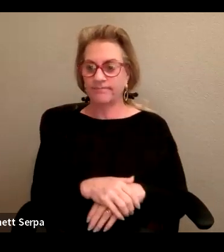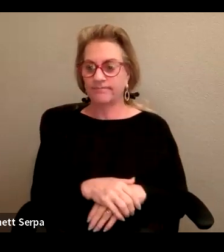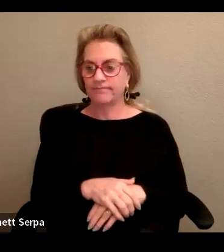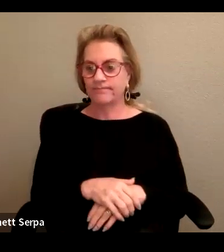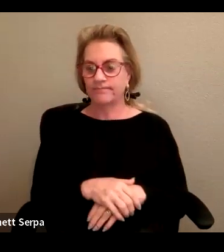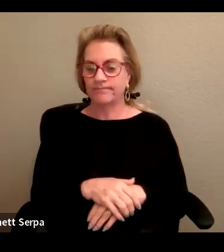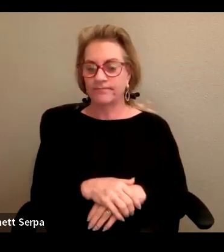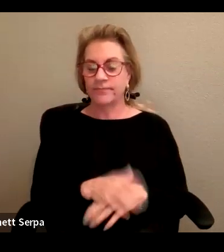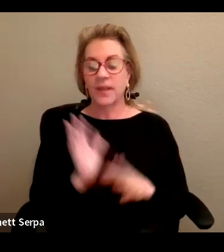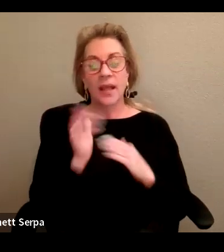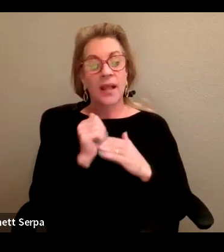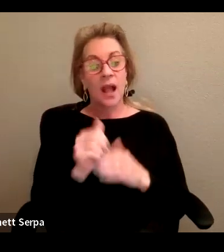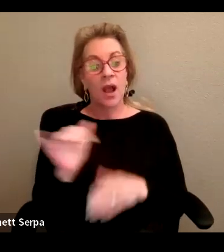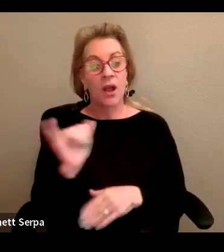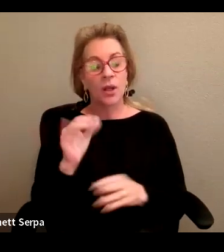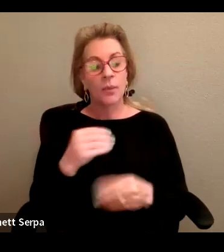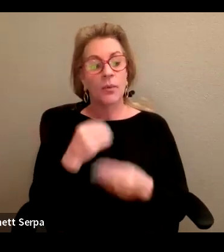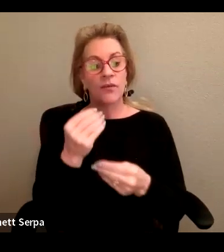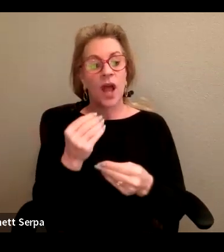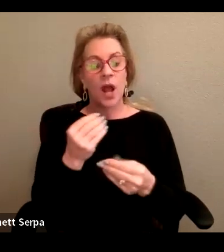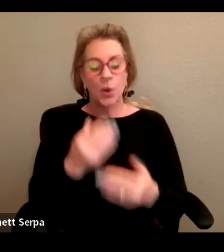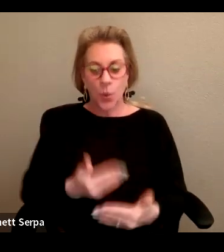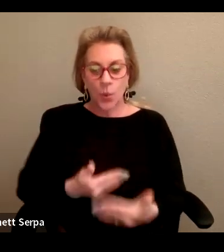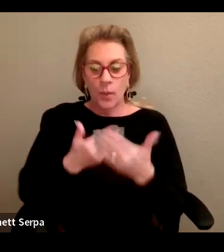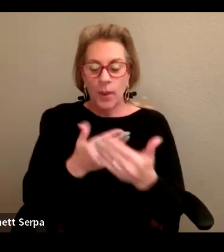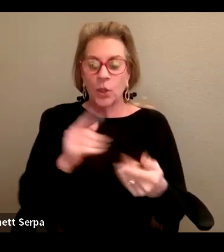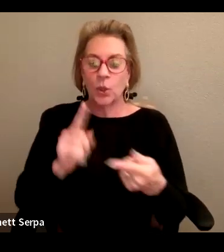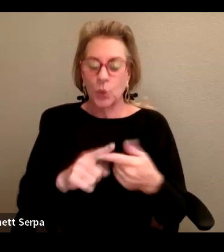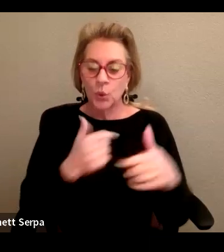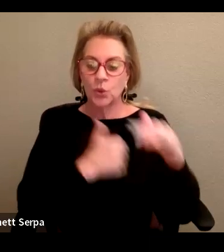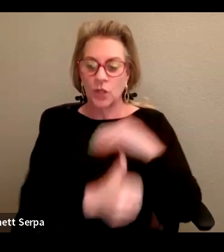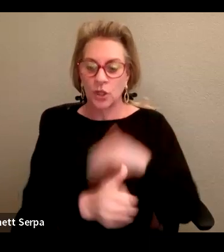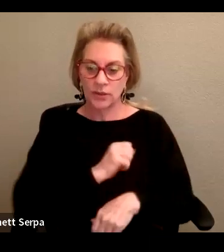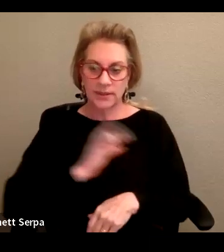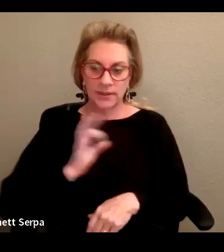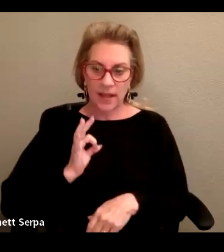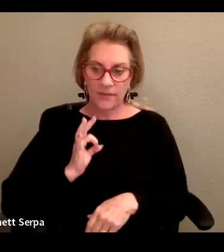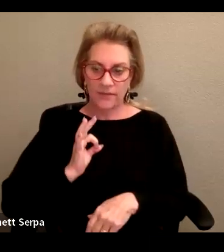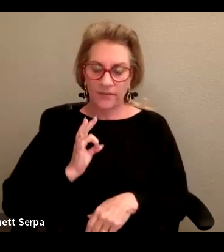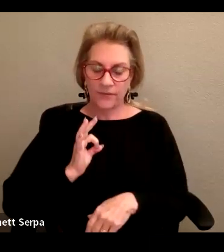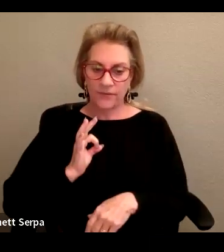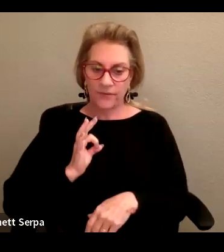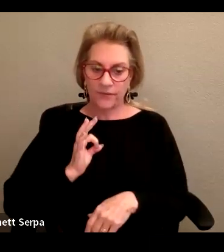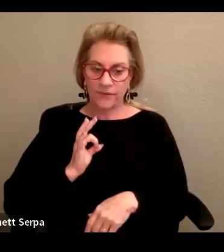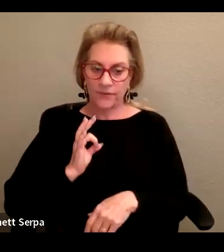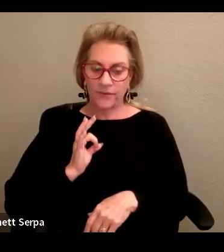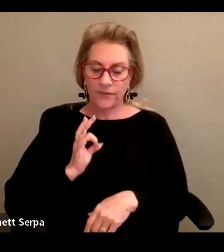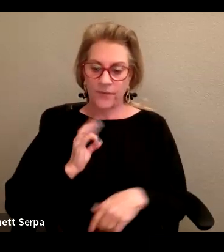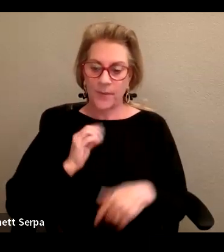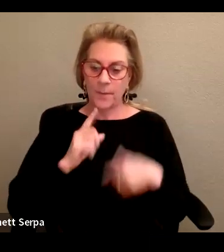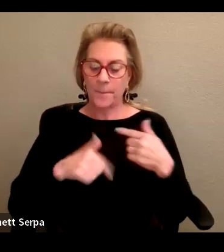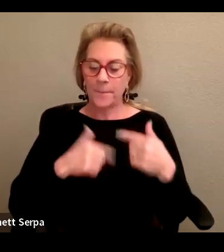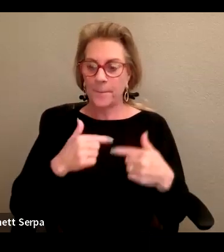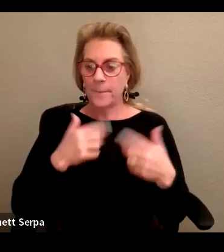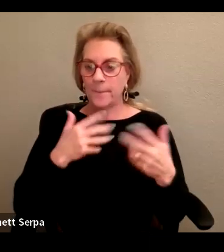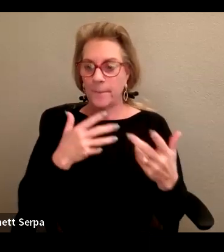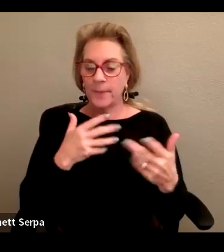the guidances also provide recommendations uh to shelter staff uh regarding um limiting ice